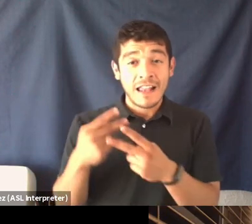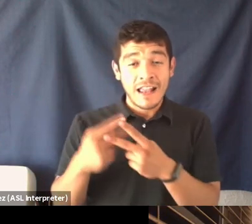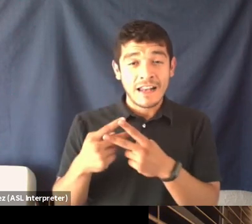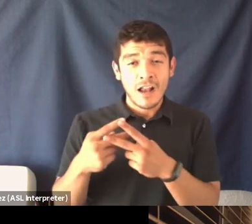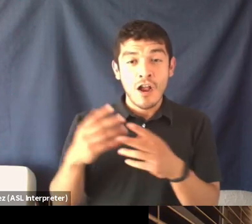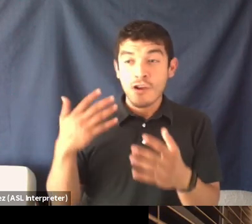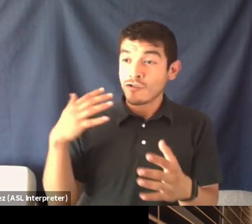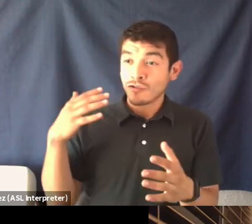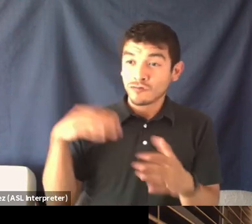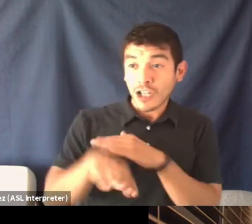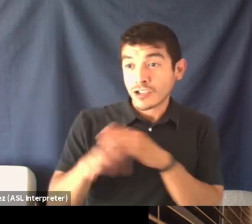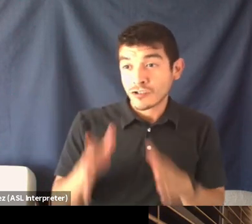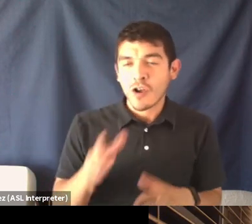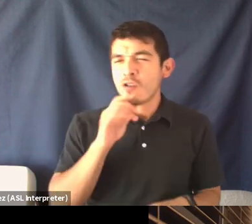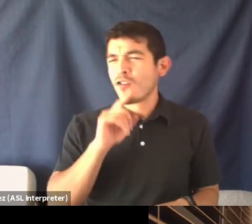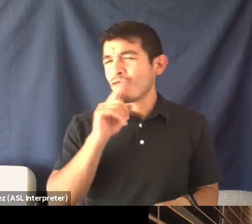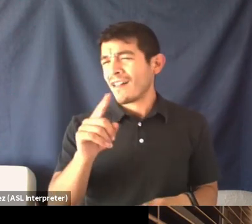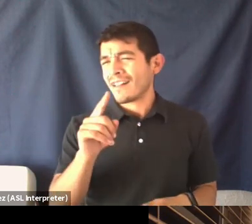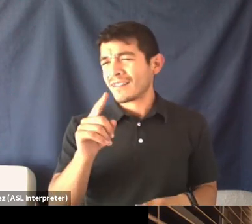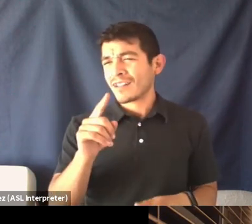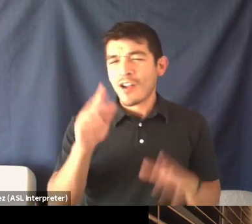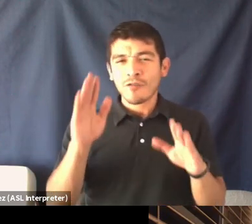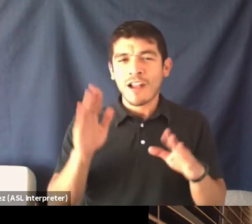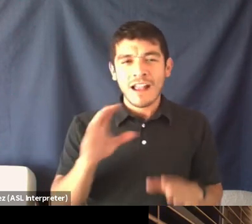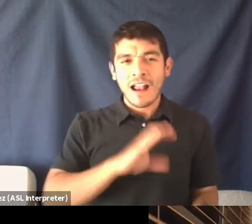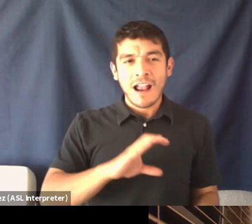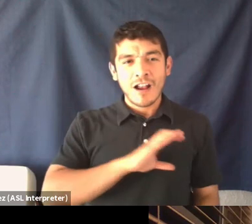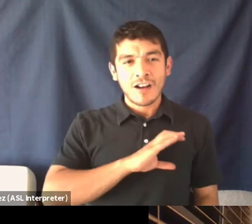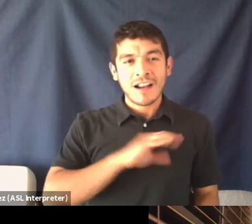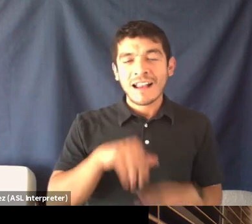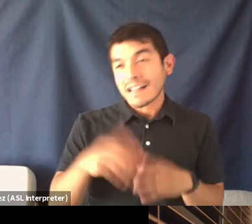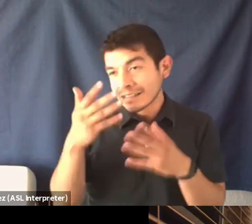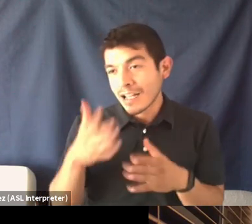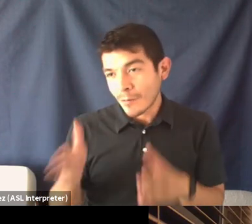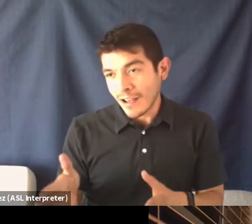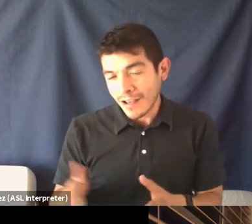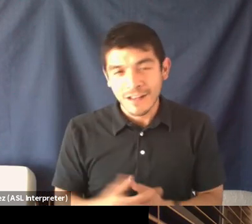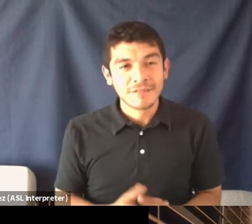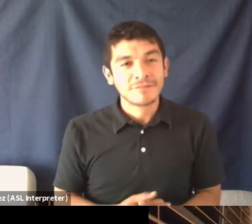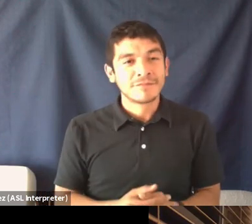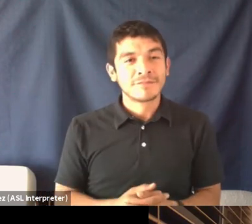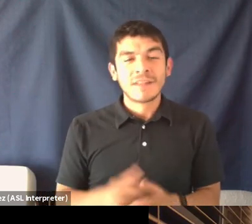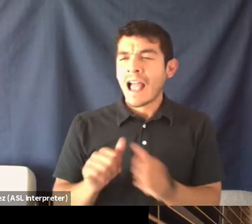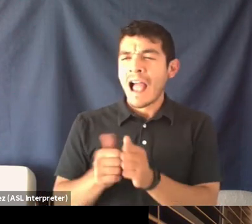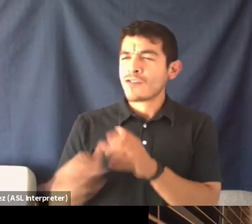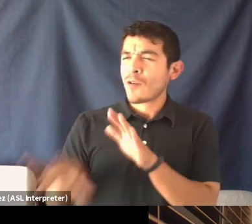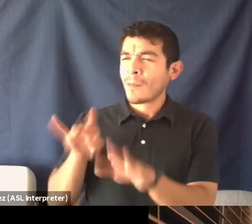who was a great character, kind of a tragic character. But how did you pick them? That's my question.